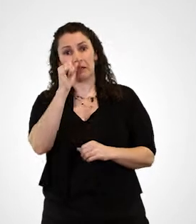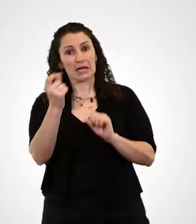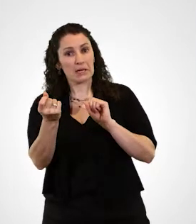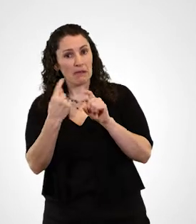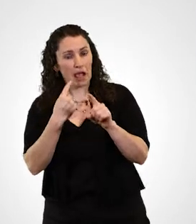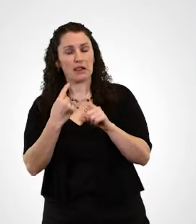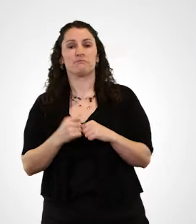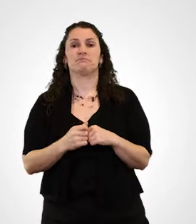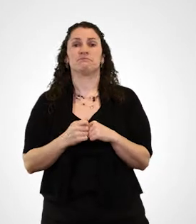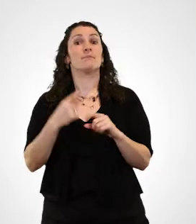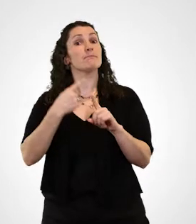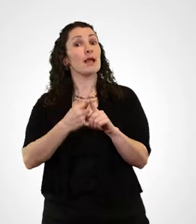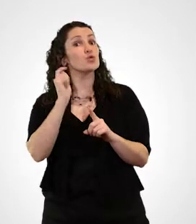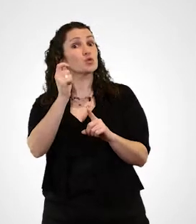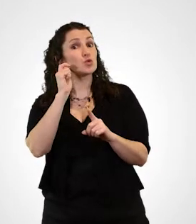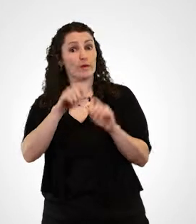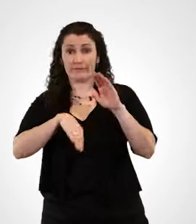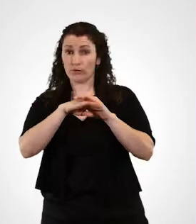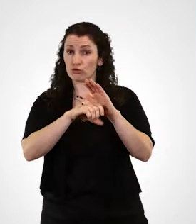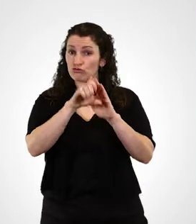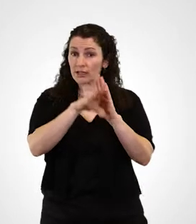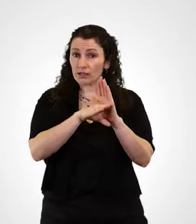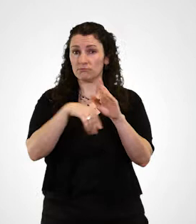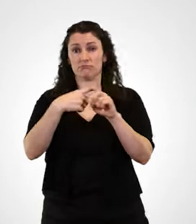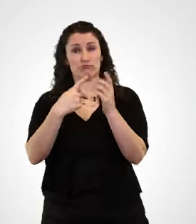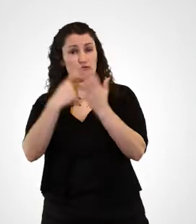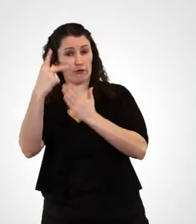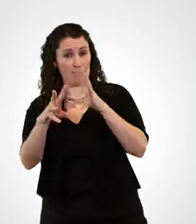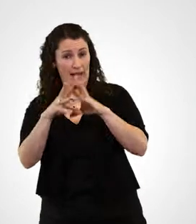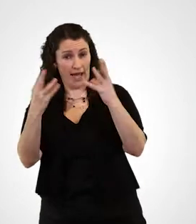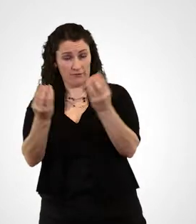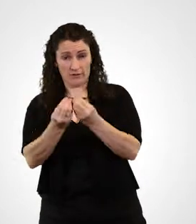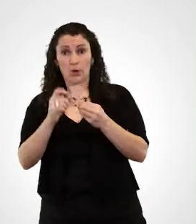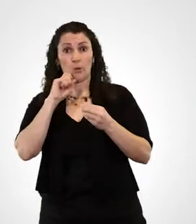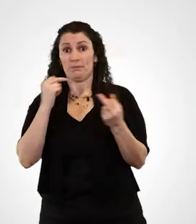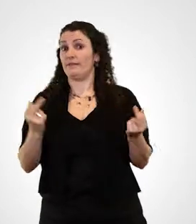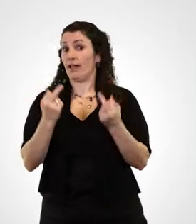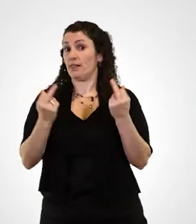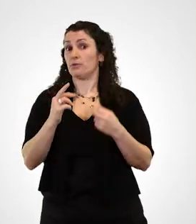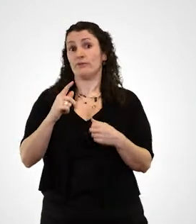and the full curriculum will be available to the public in the 2017/2018 school year.